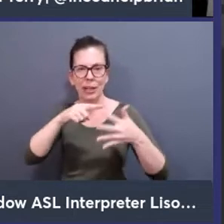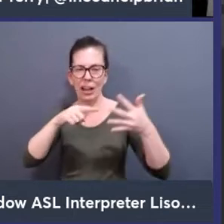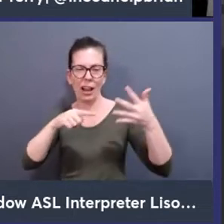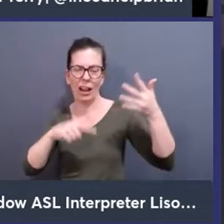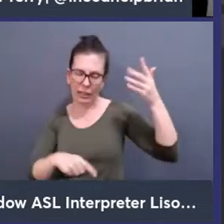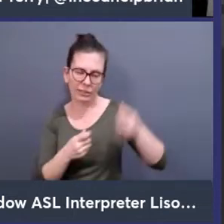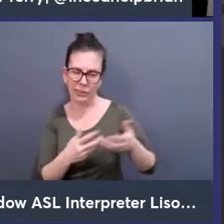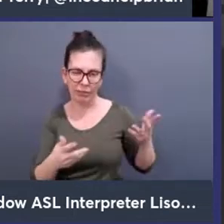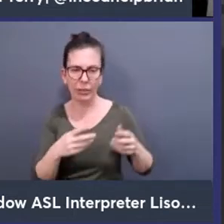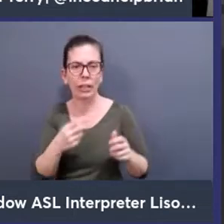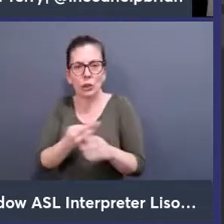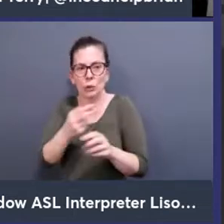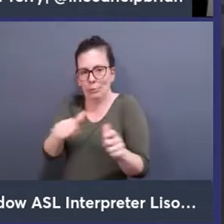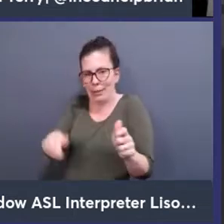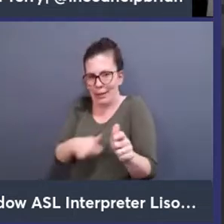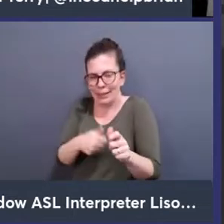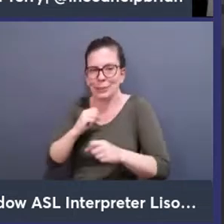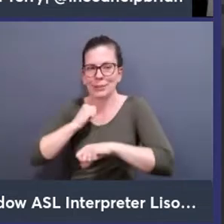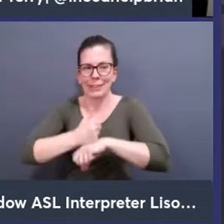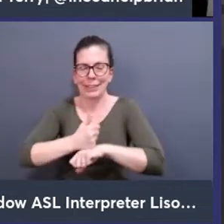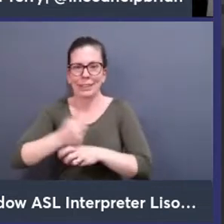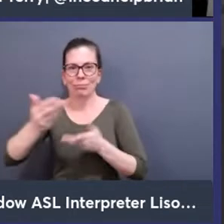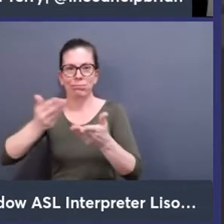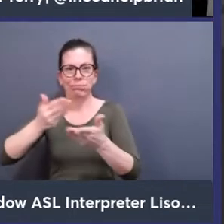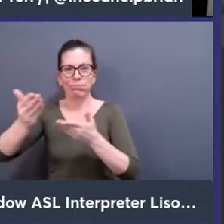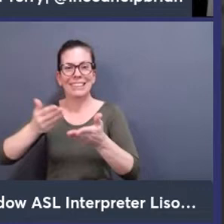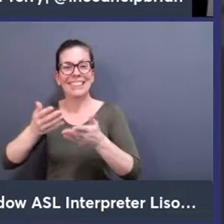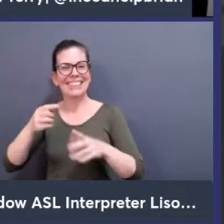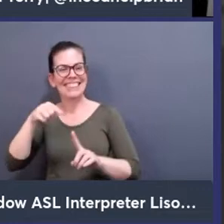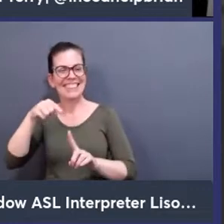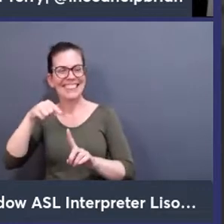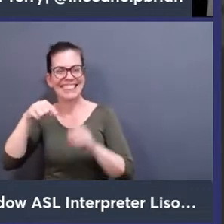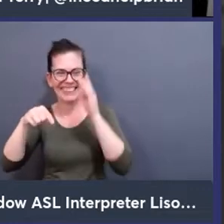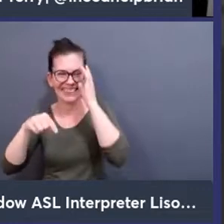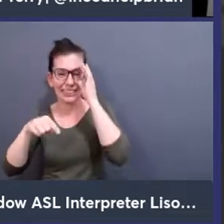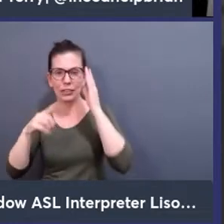to kind of create this service for you. That's a very complex feature, right? It is. - Yeah.